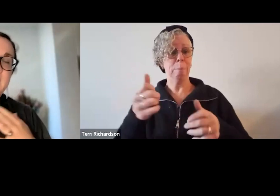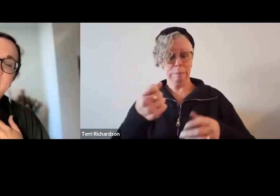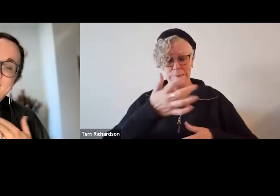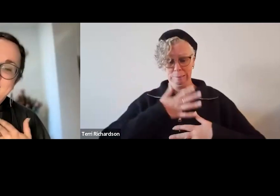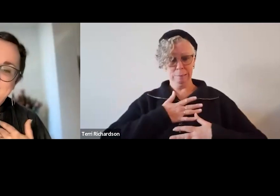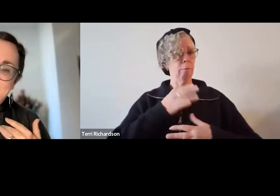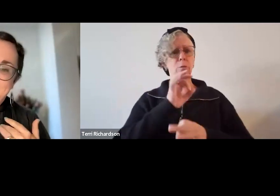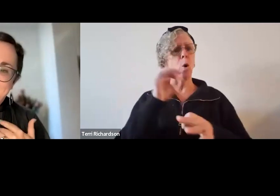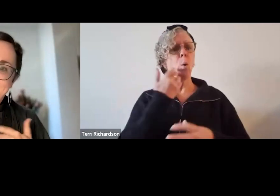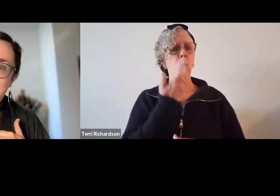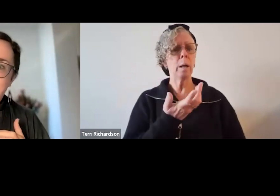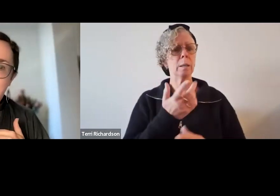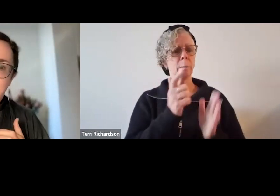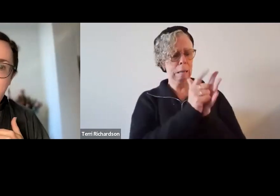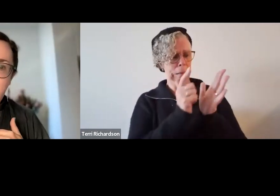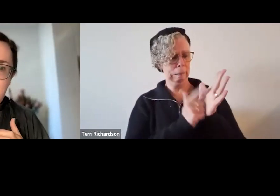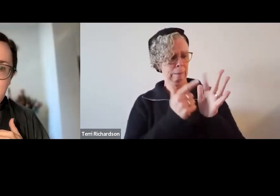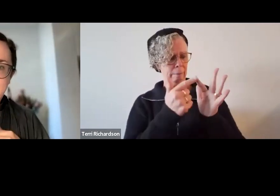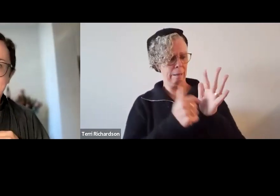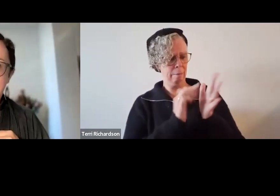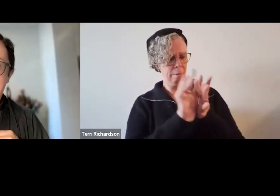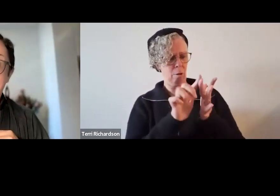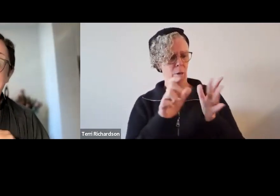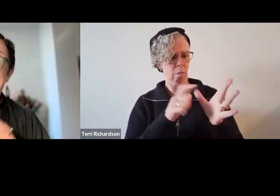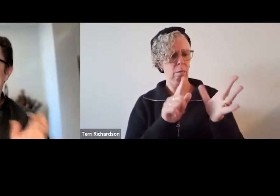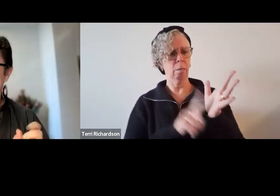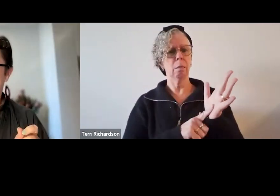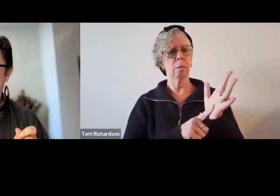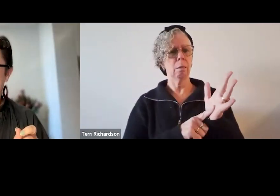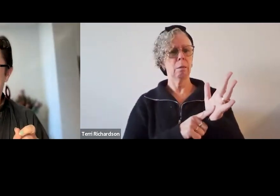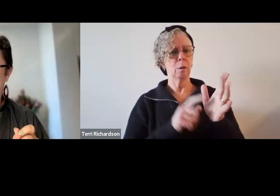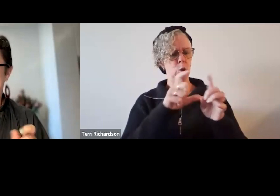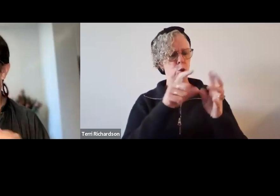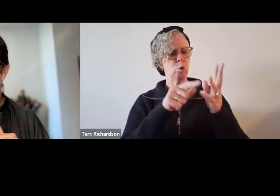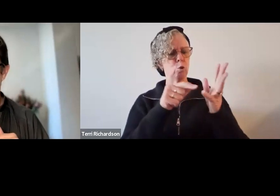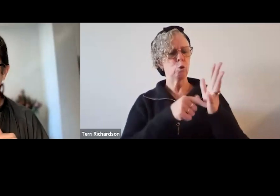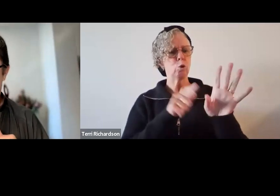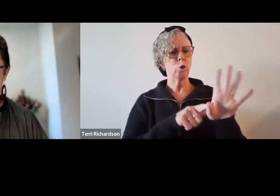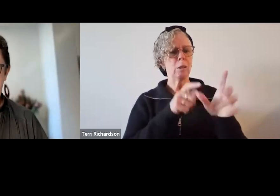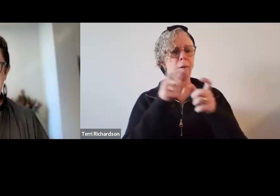But our legal and ethical duty of care is actually enhanced during times of crisis, not diminished.